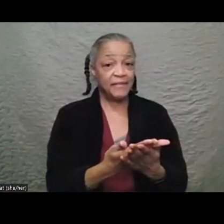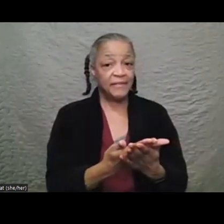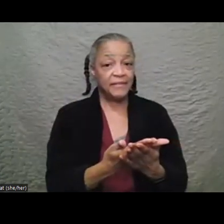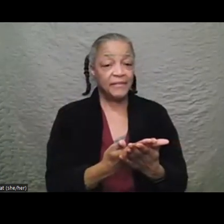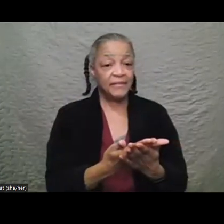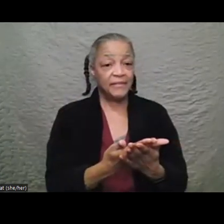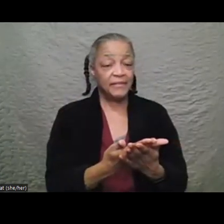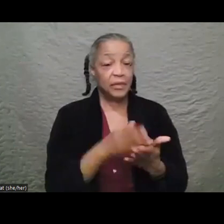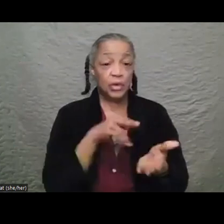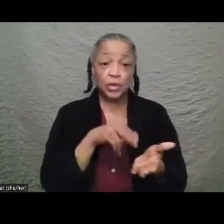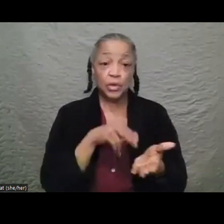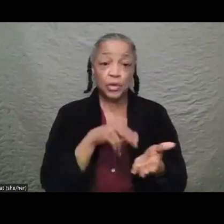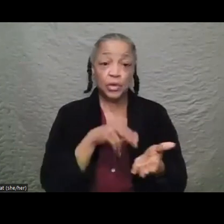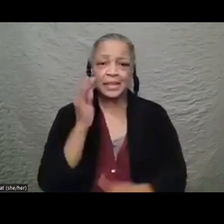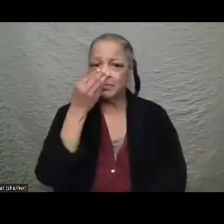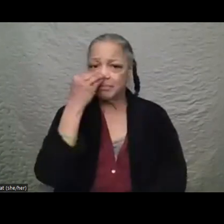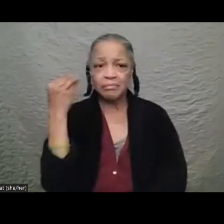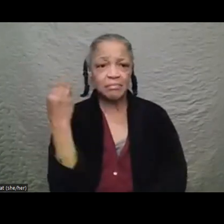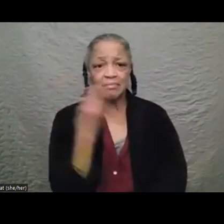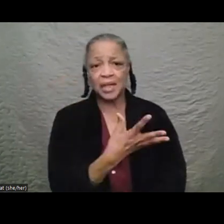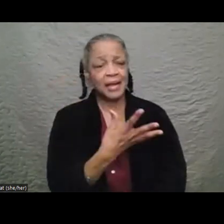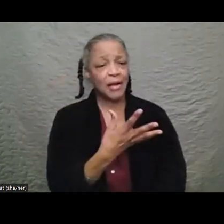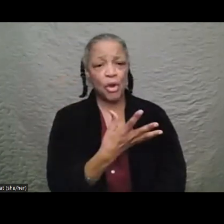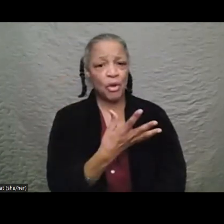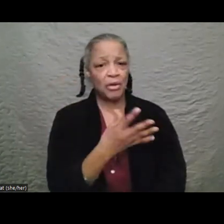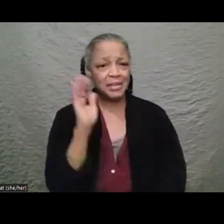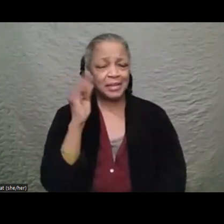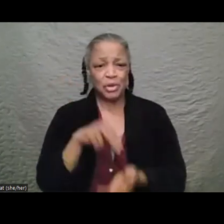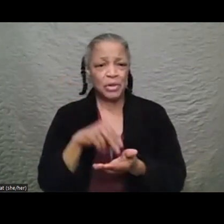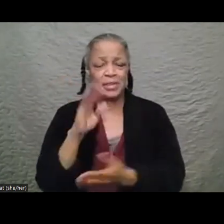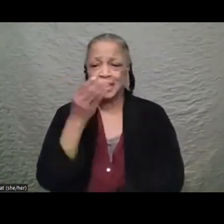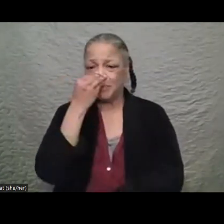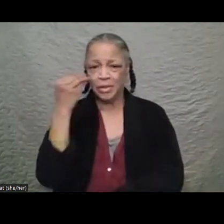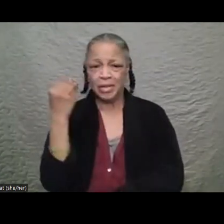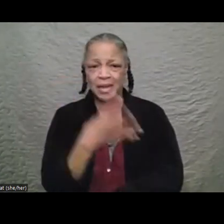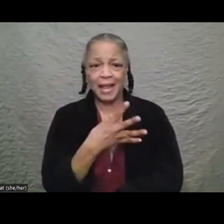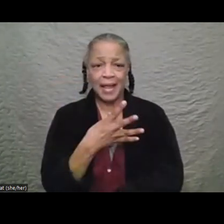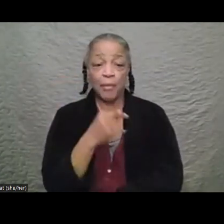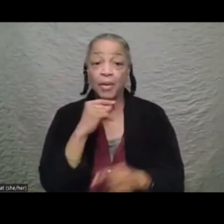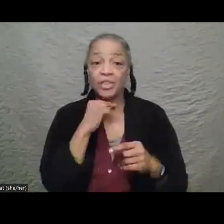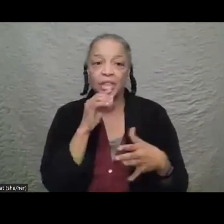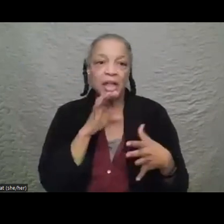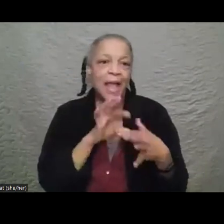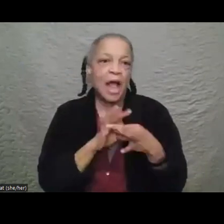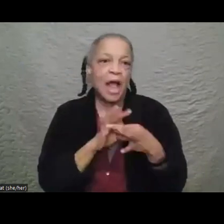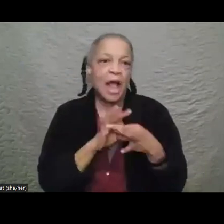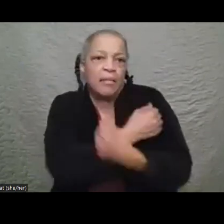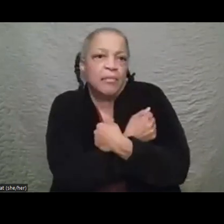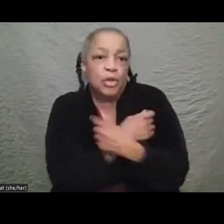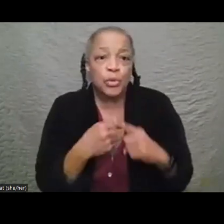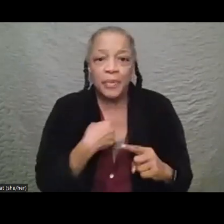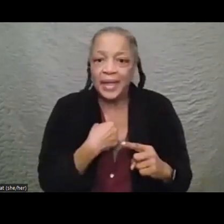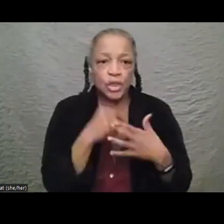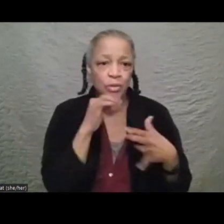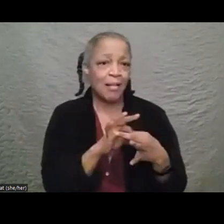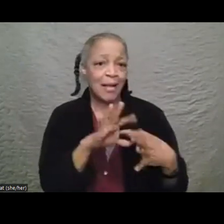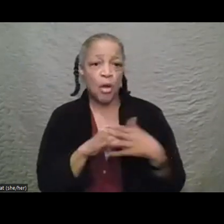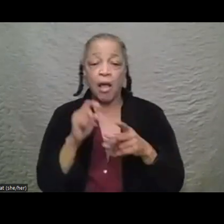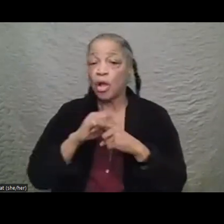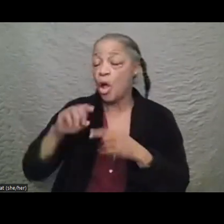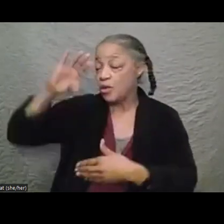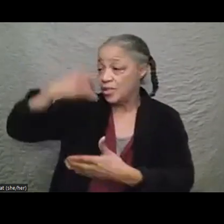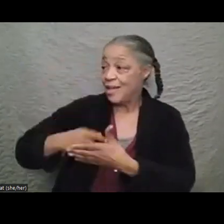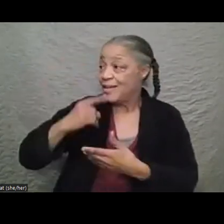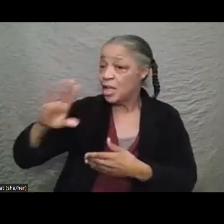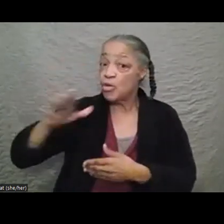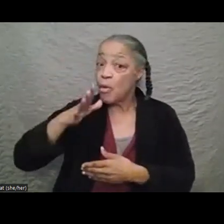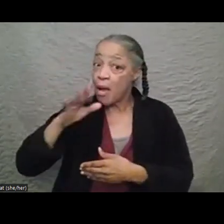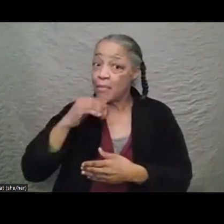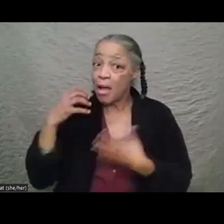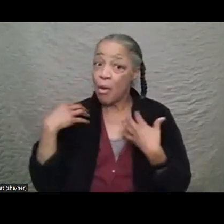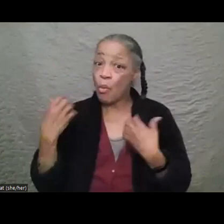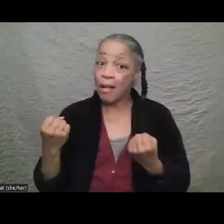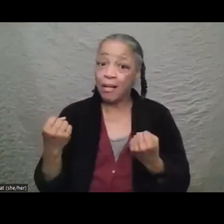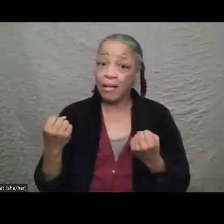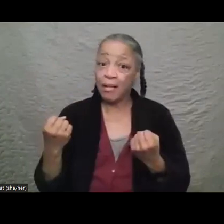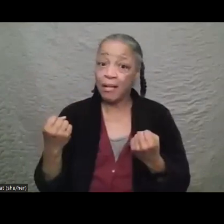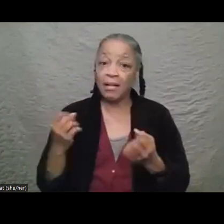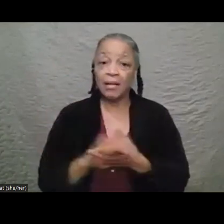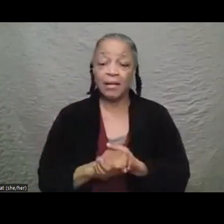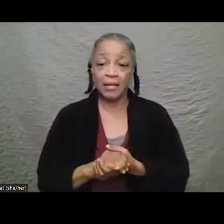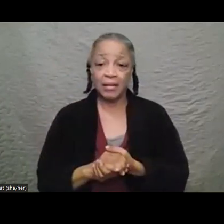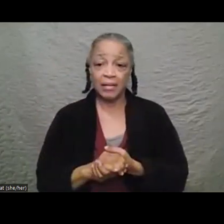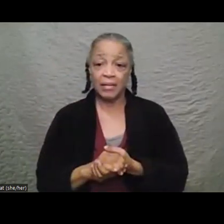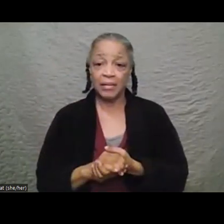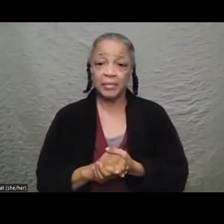The nurse did not really care much for her , but - - your mom is not well.